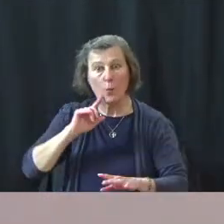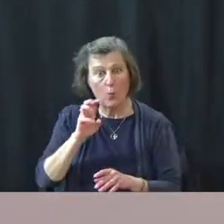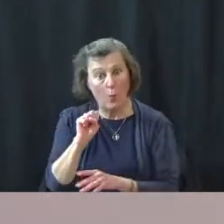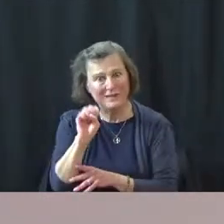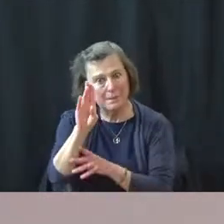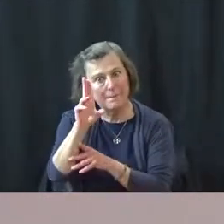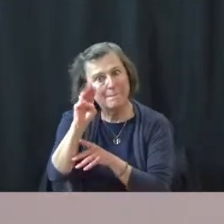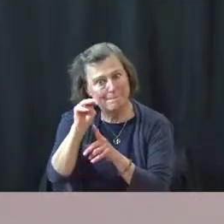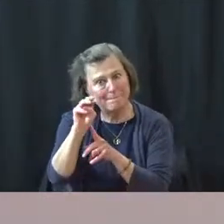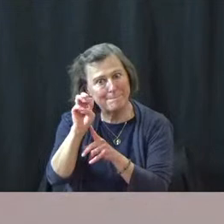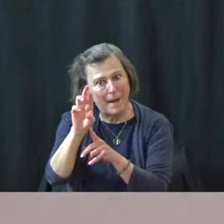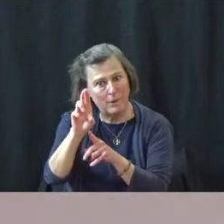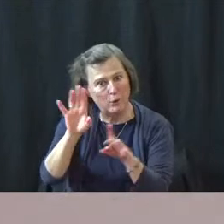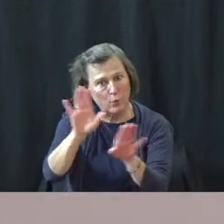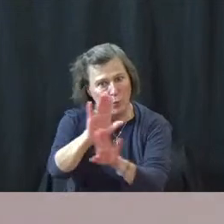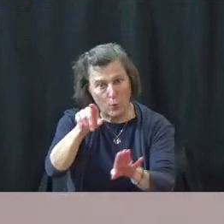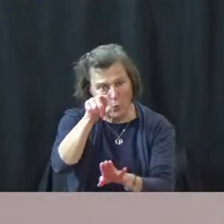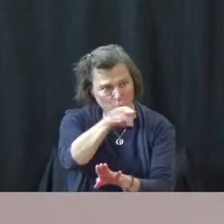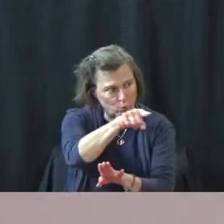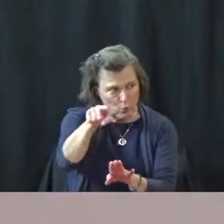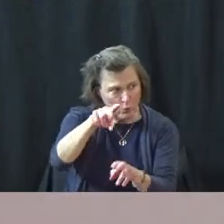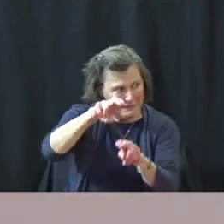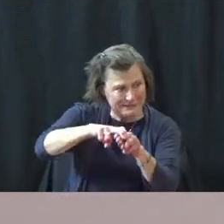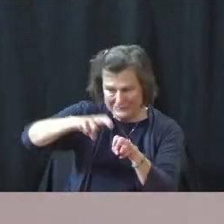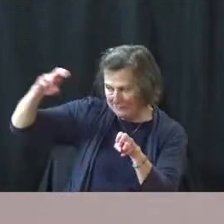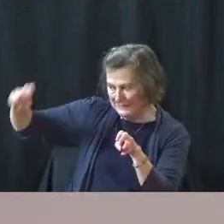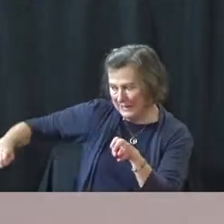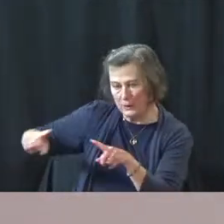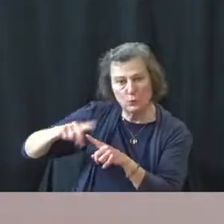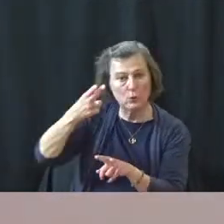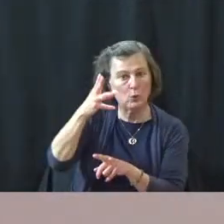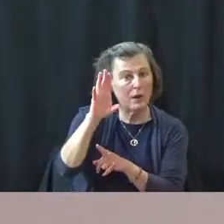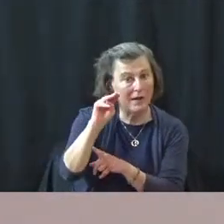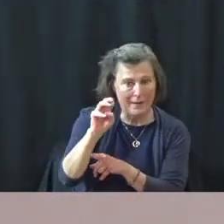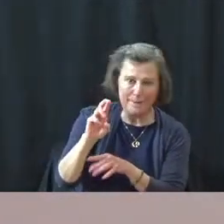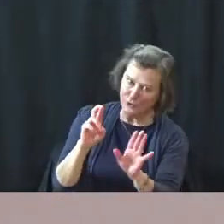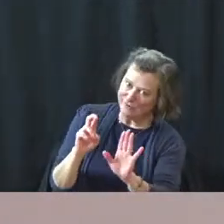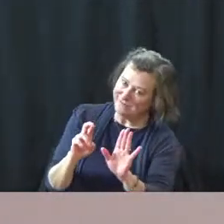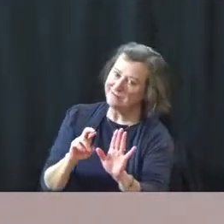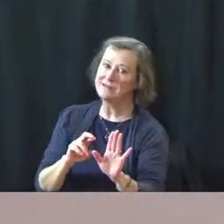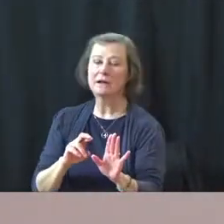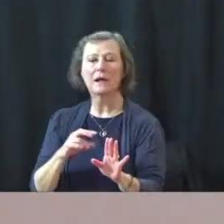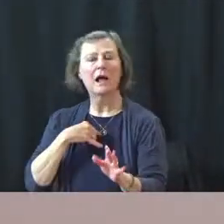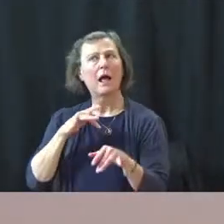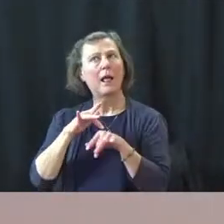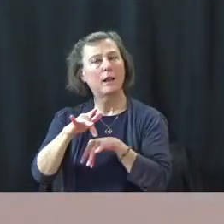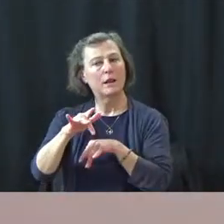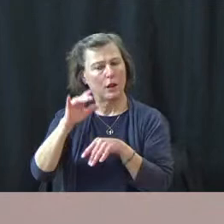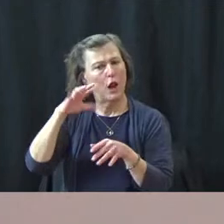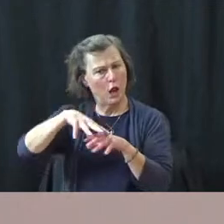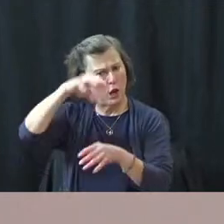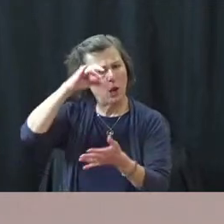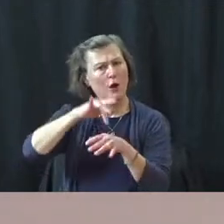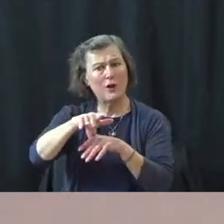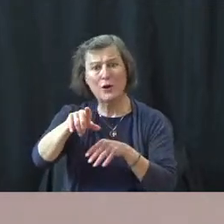don't you sit next to a hummer. I learned early on that you could get into trouble without doing anything wrong.